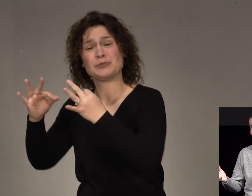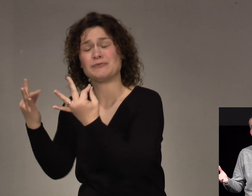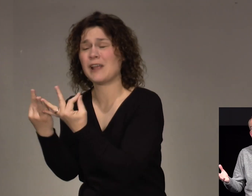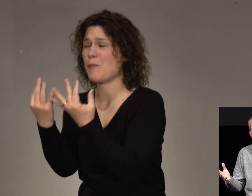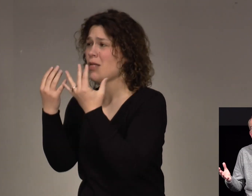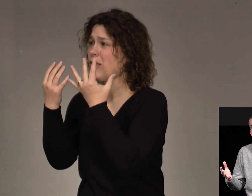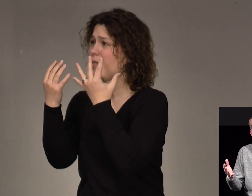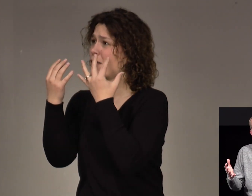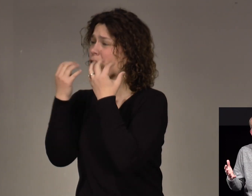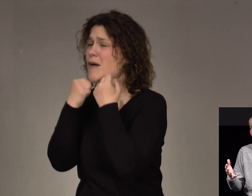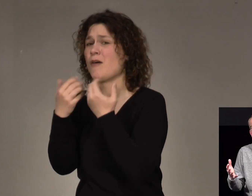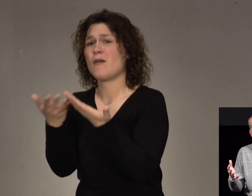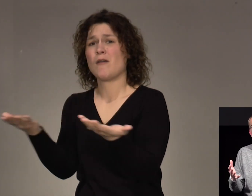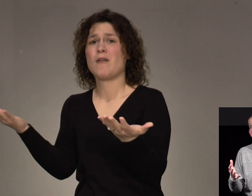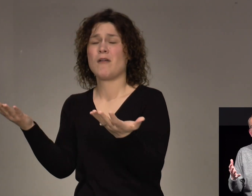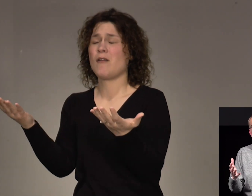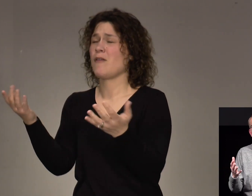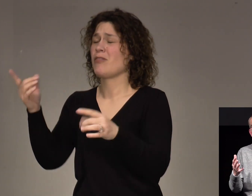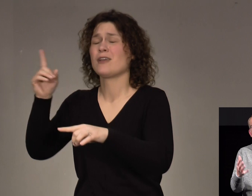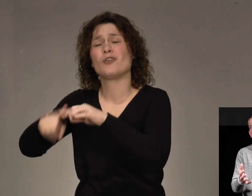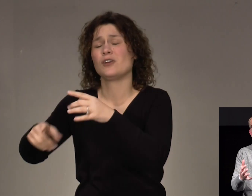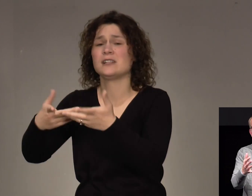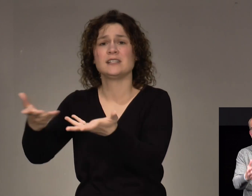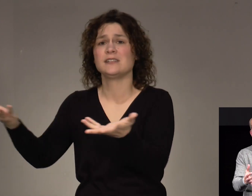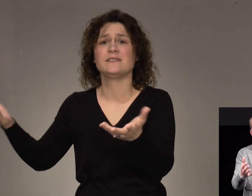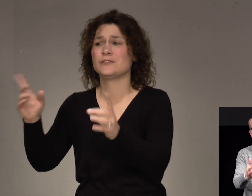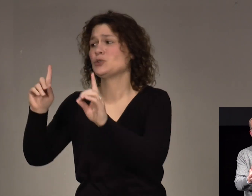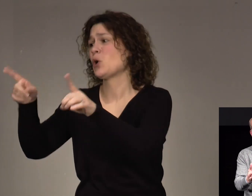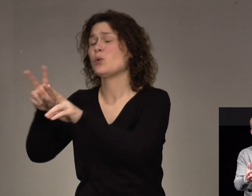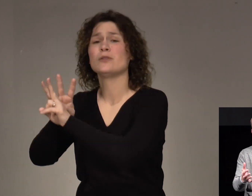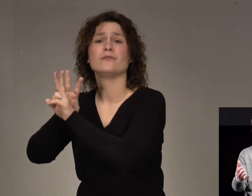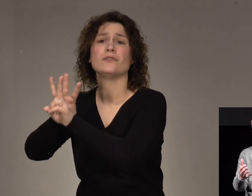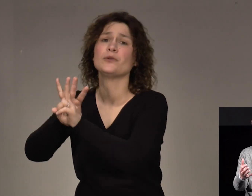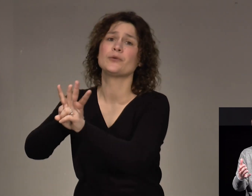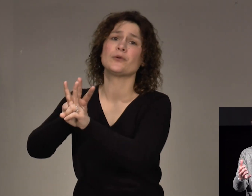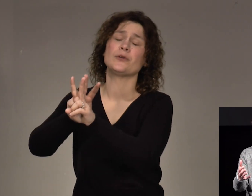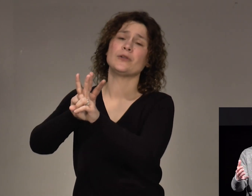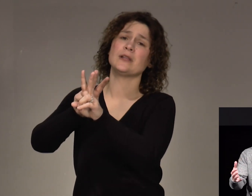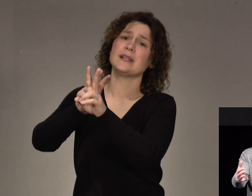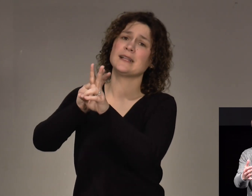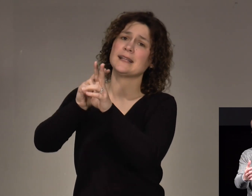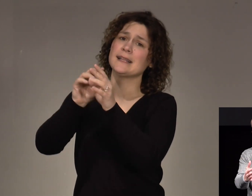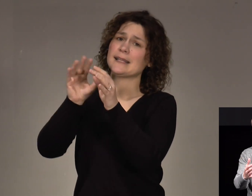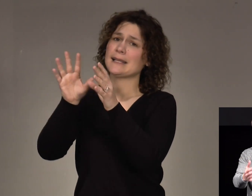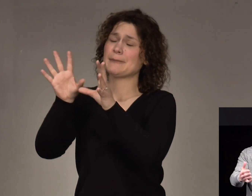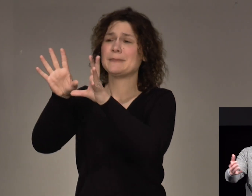they couldn't even go to the funeral service and be inside the funeral home